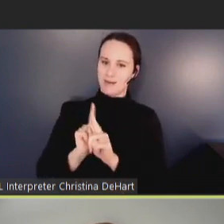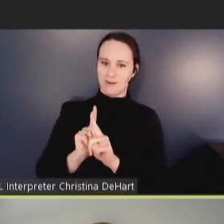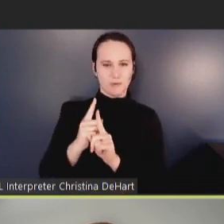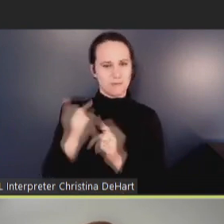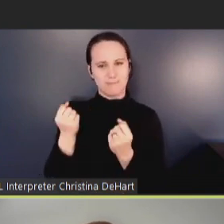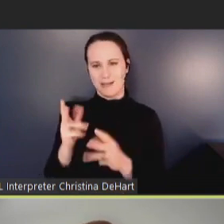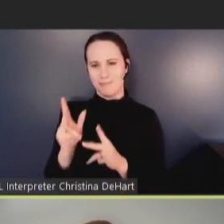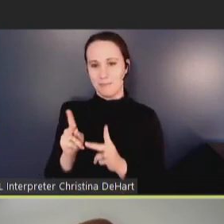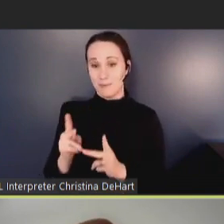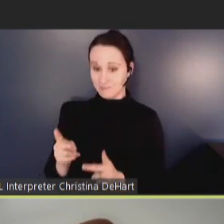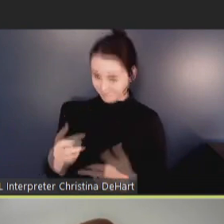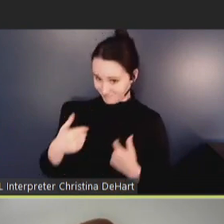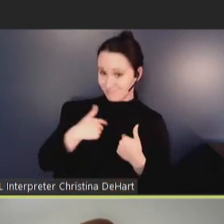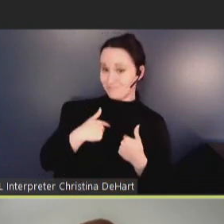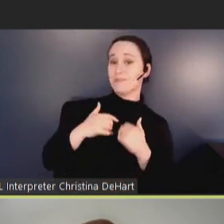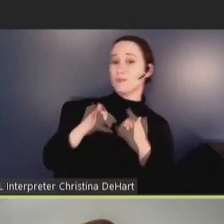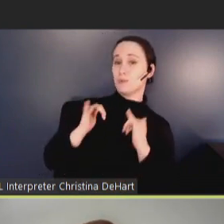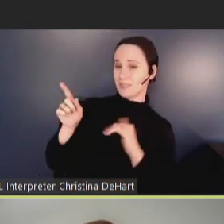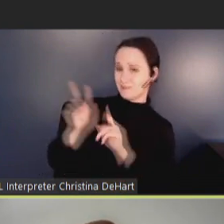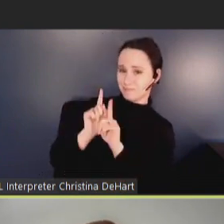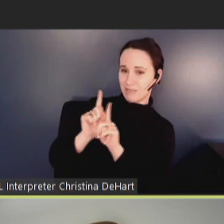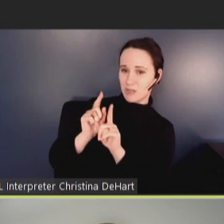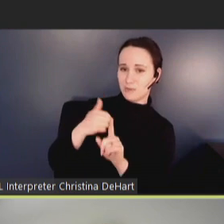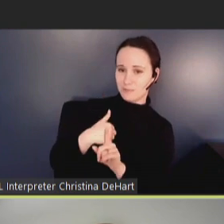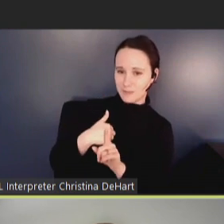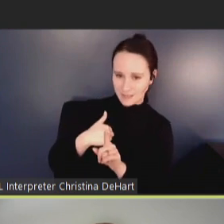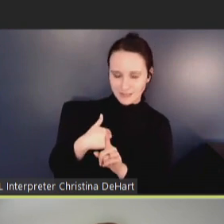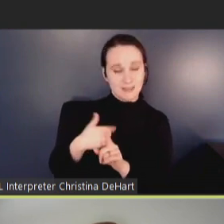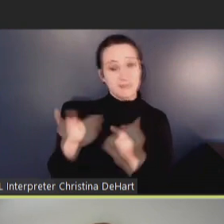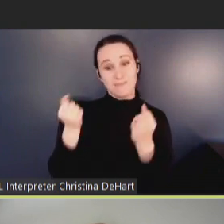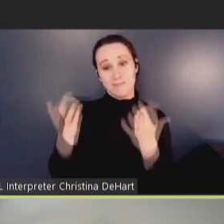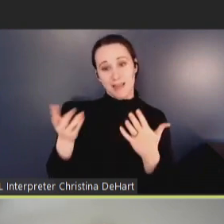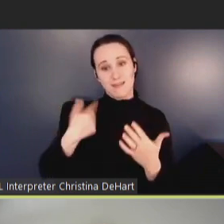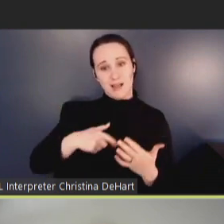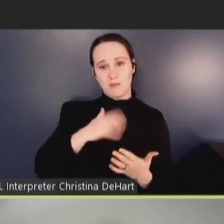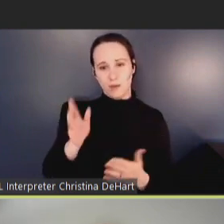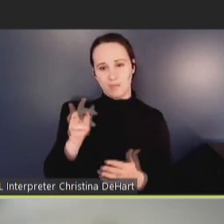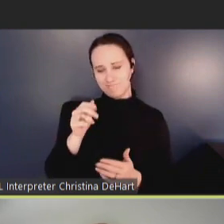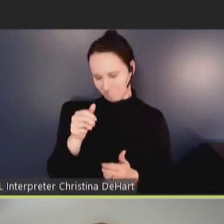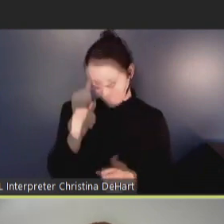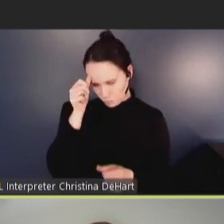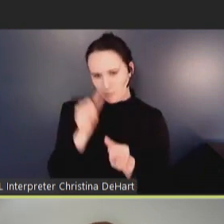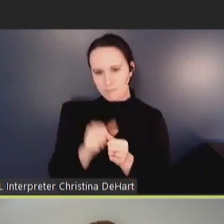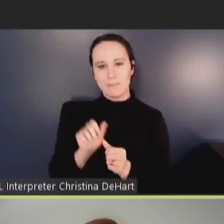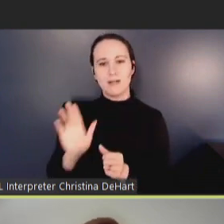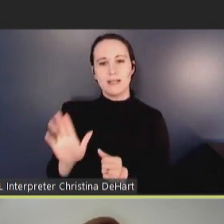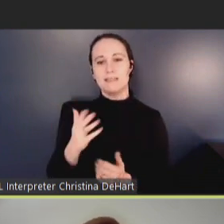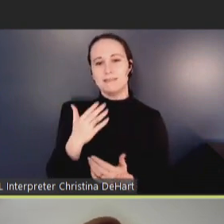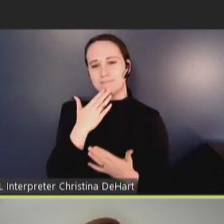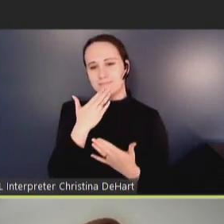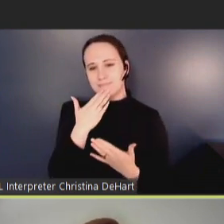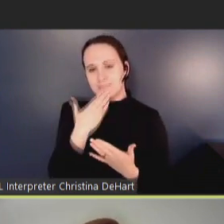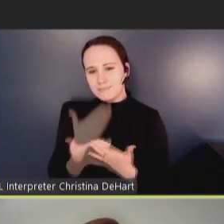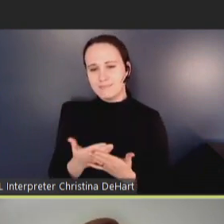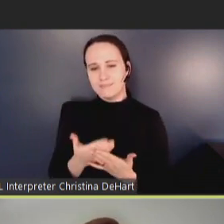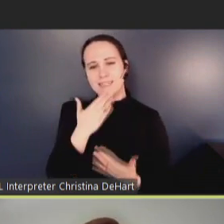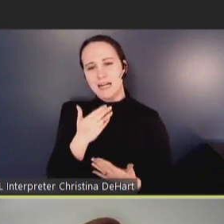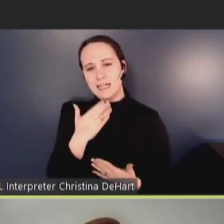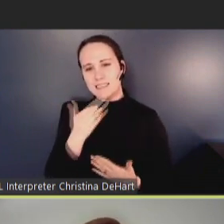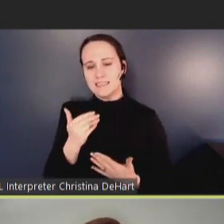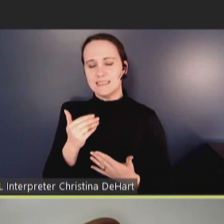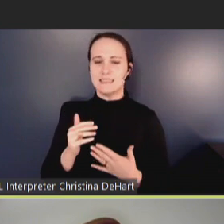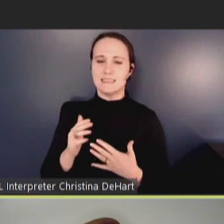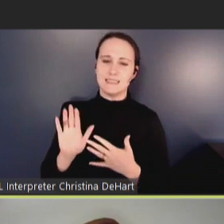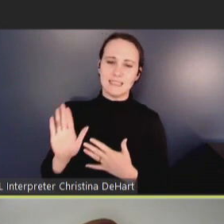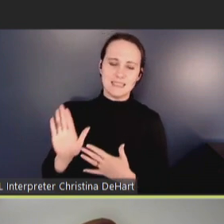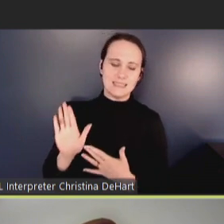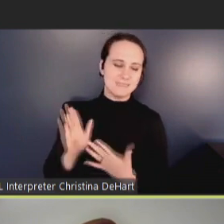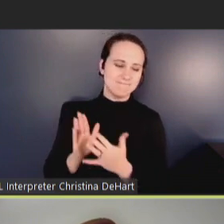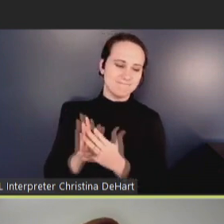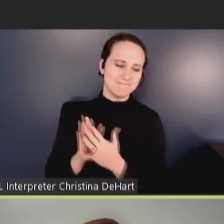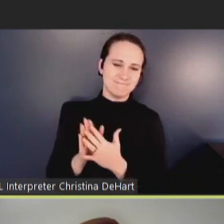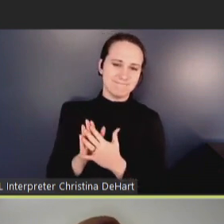myself. And there are many of us who will remember his kindness and his just tremendous knowledge in